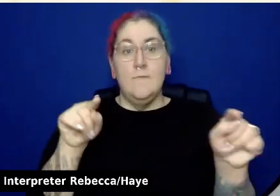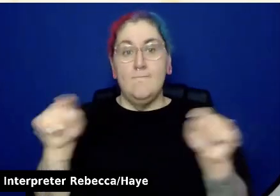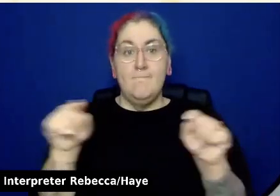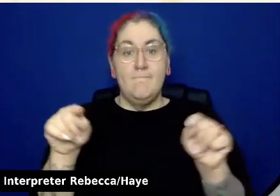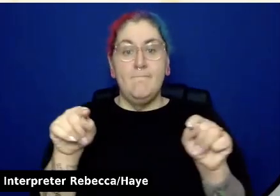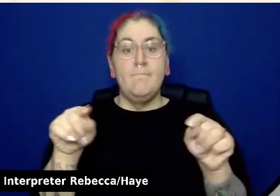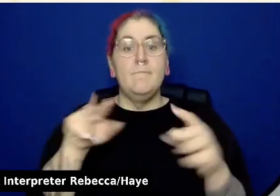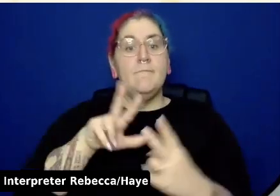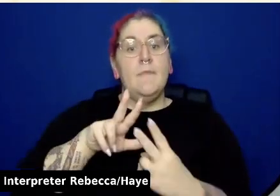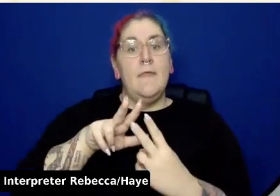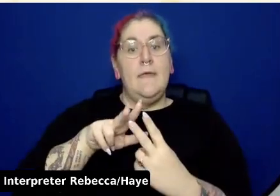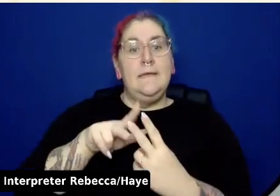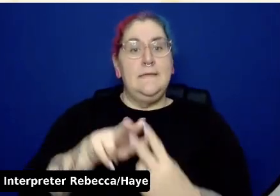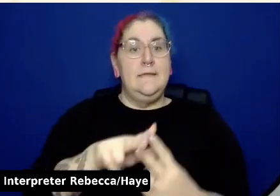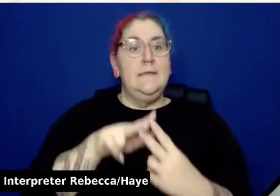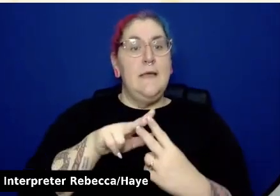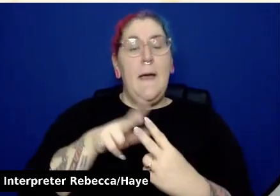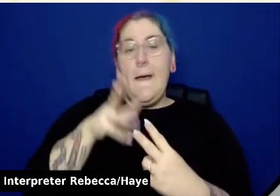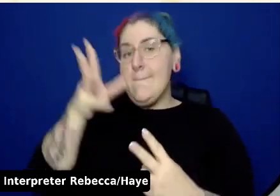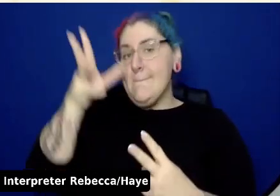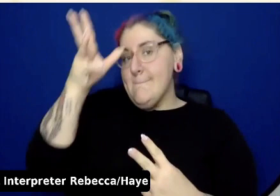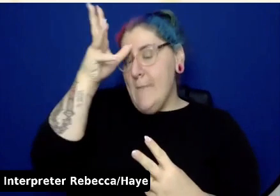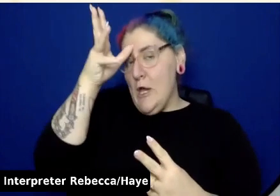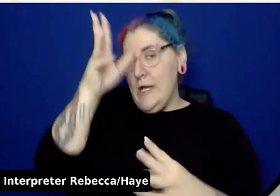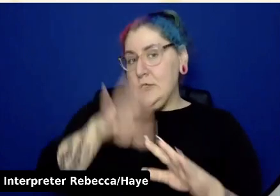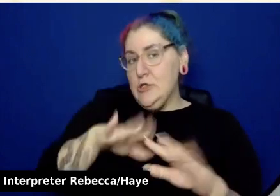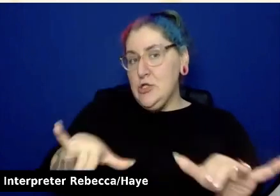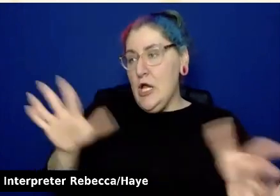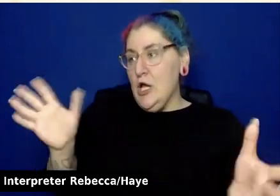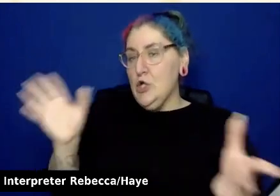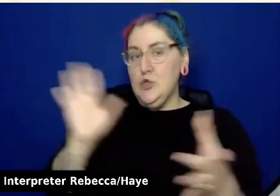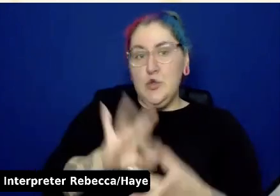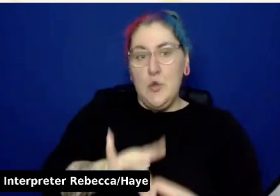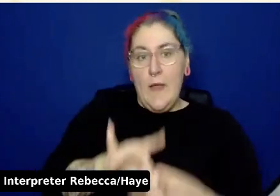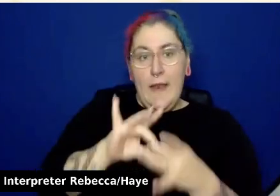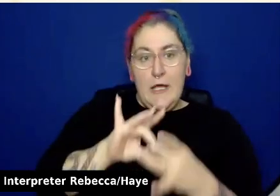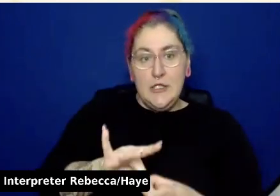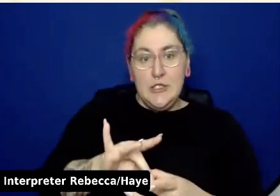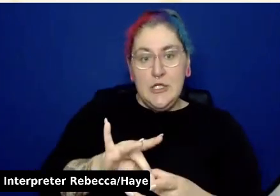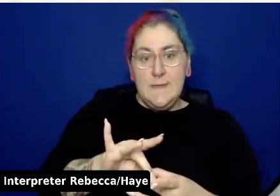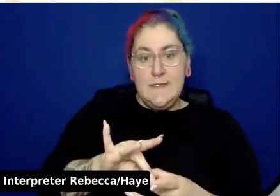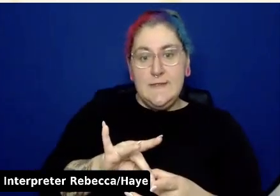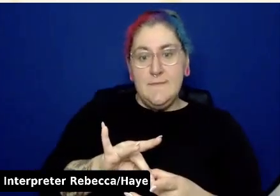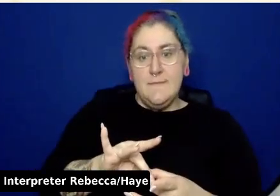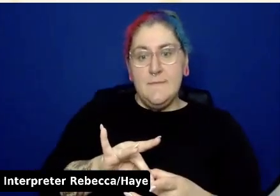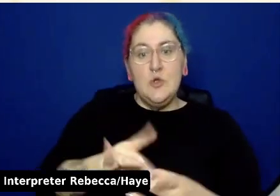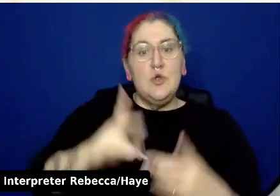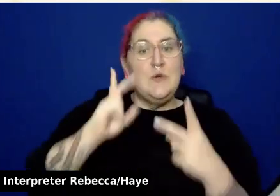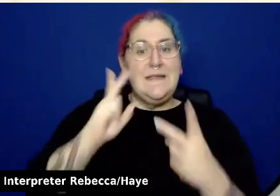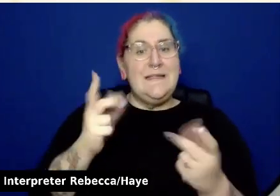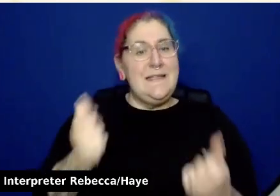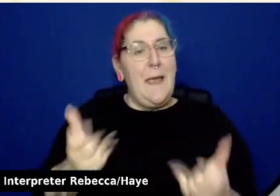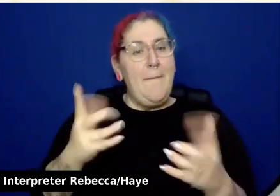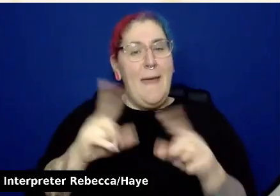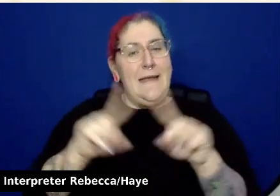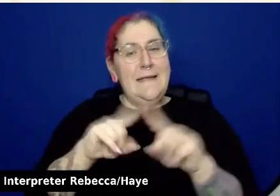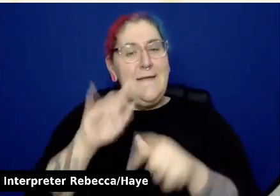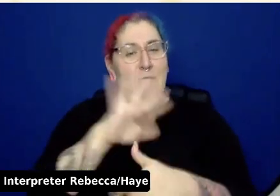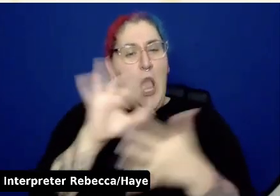among them, like tablist-tab, or listbox-option, radiogroup-radio, menu-menuitem, menuitemradio, checkbox, et cetera.